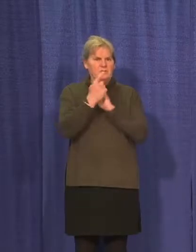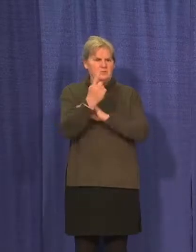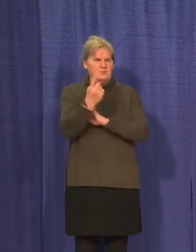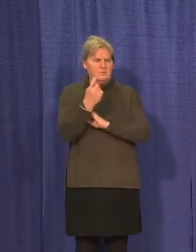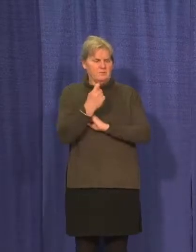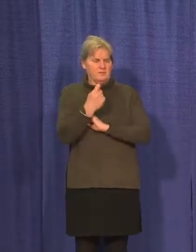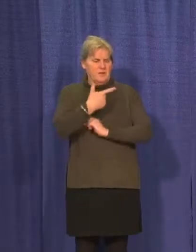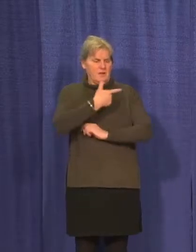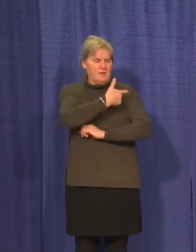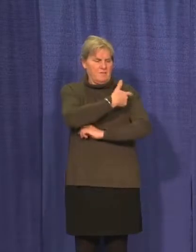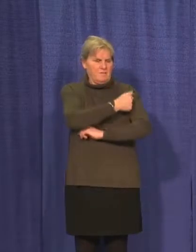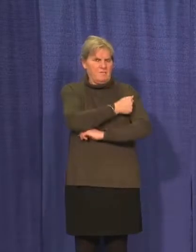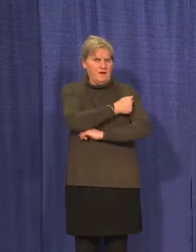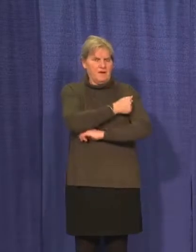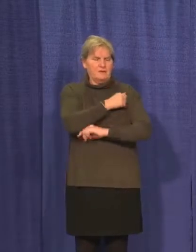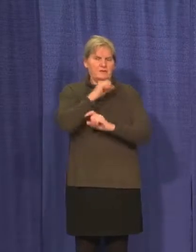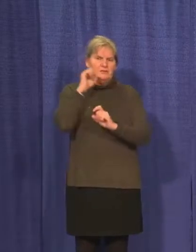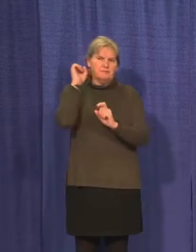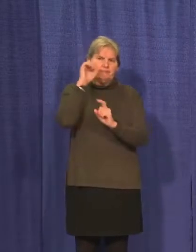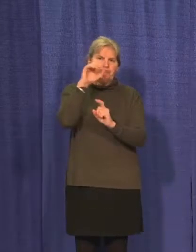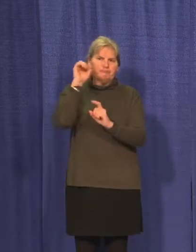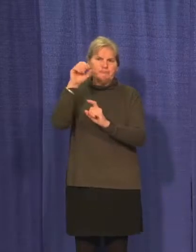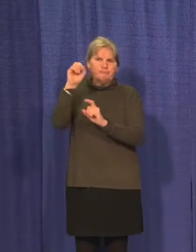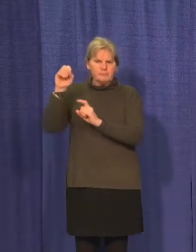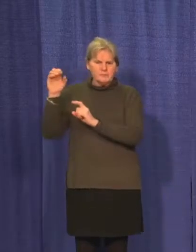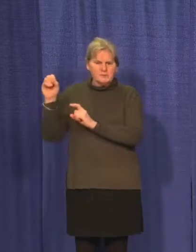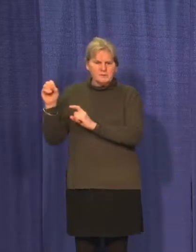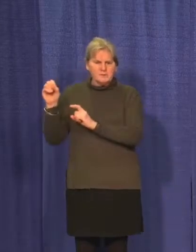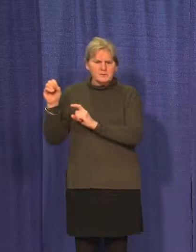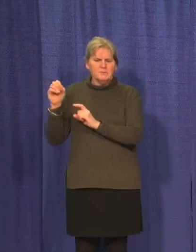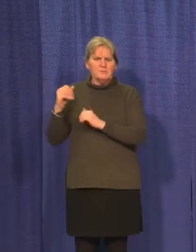So with the vaccination campaign going on,